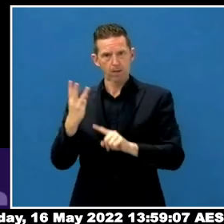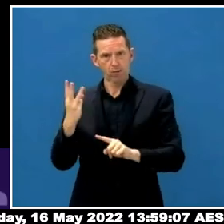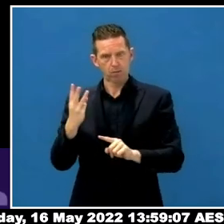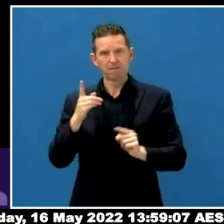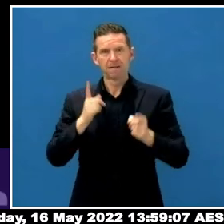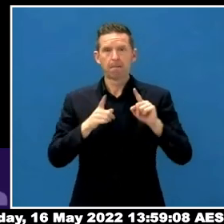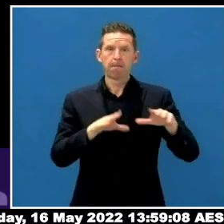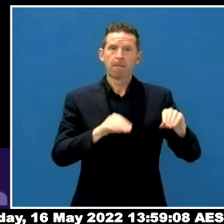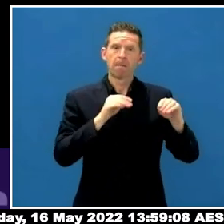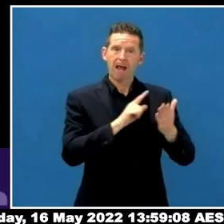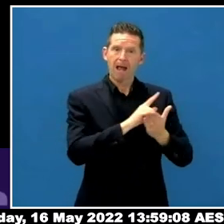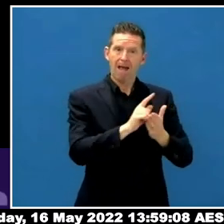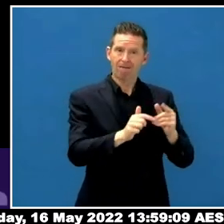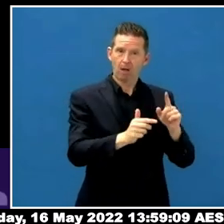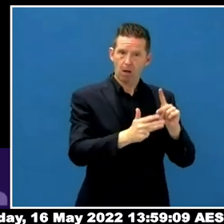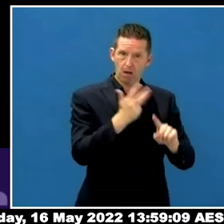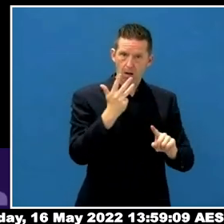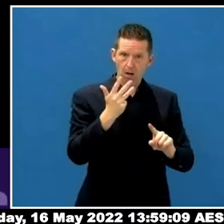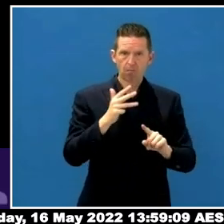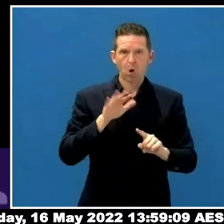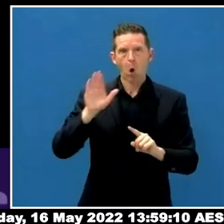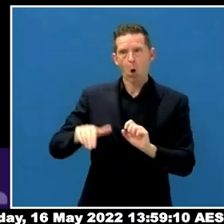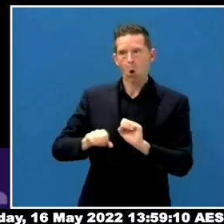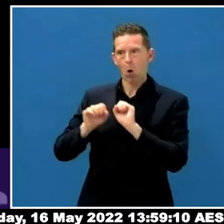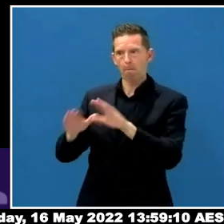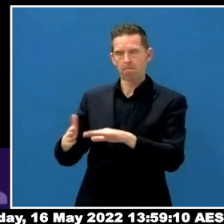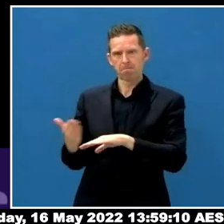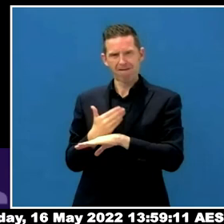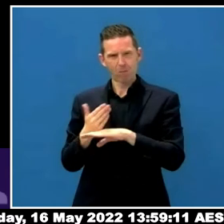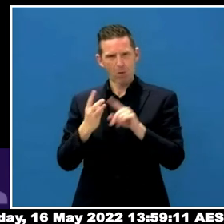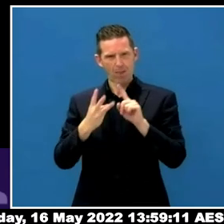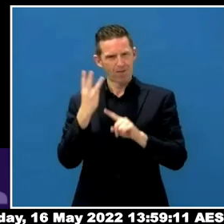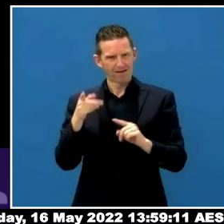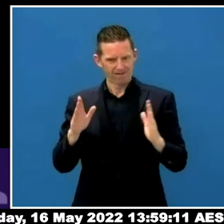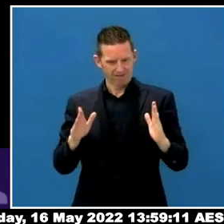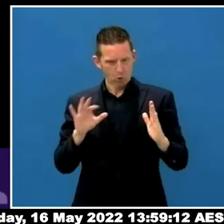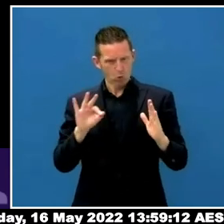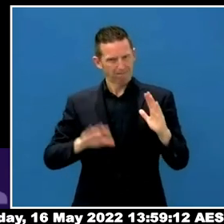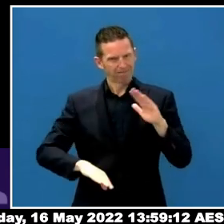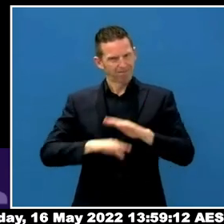pm, therefore not attending the six hours for the centre based program which is what he's being charged."